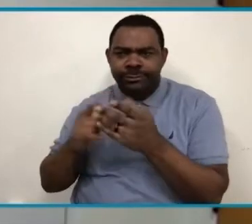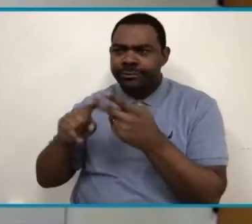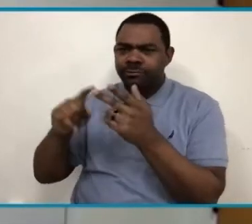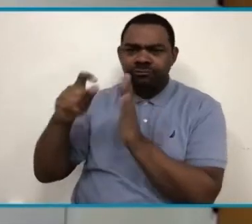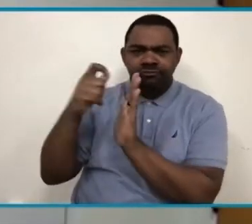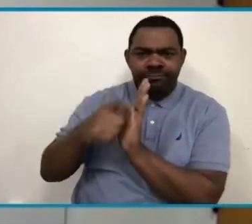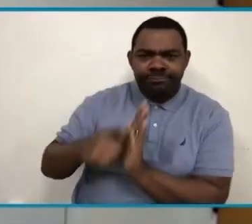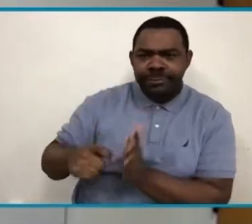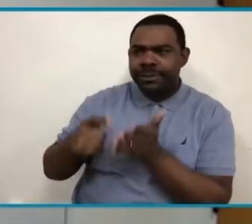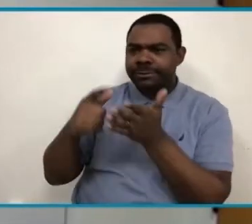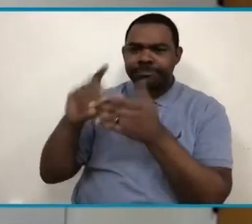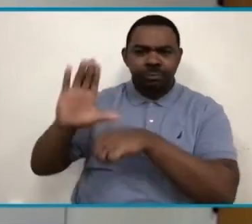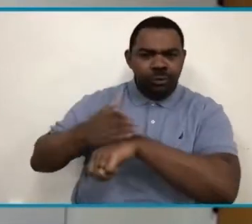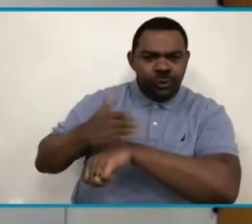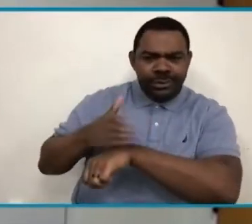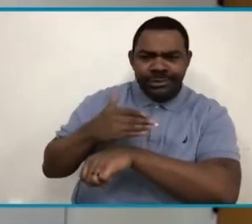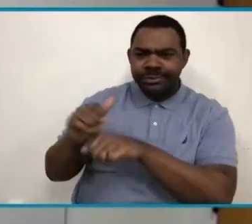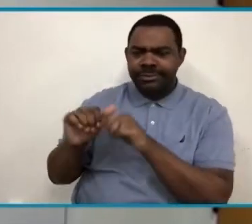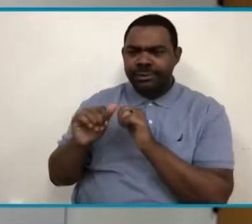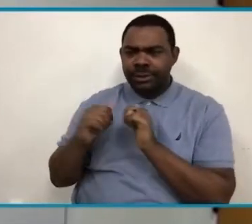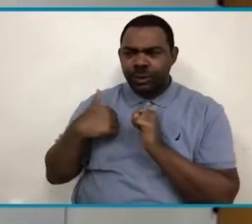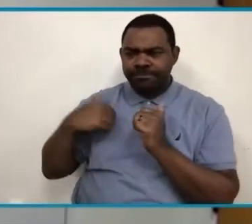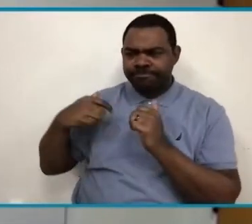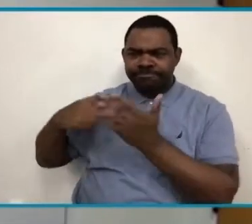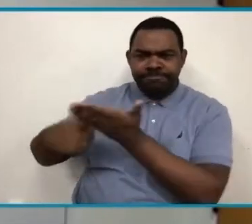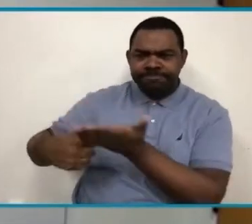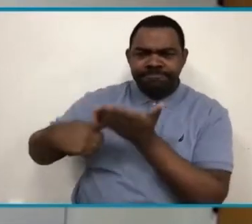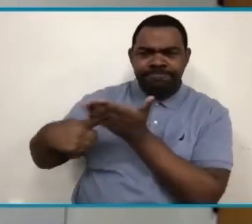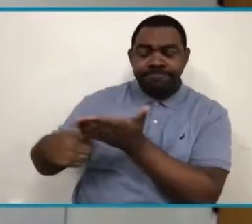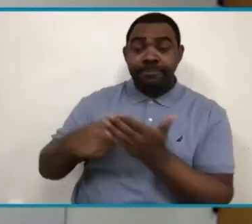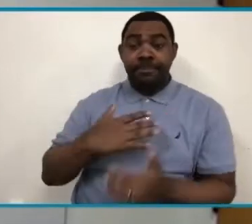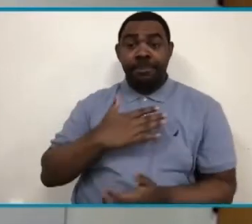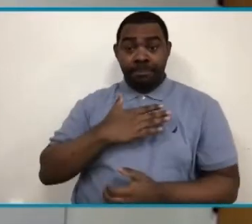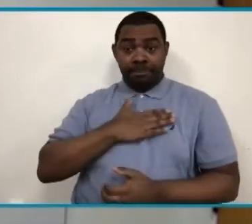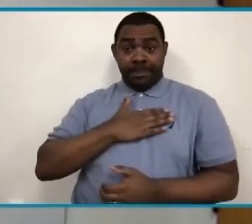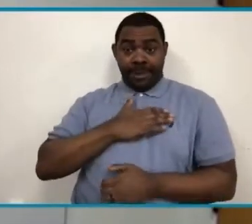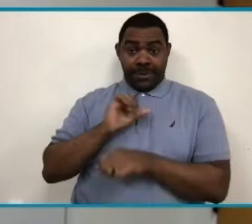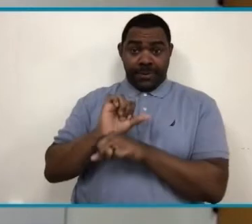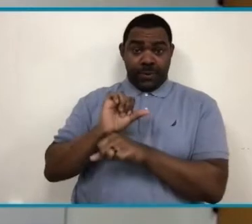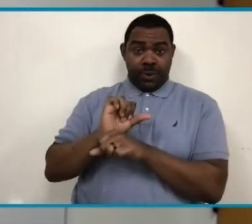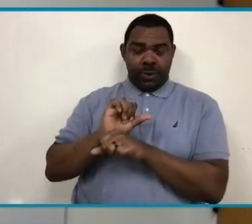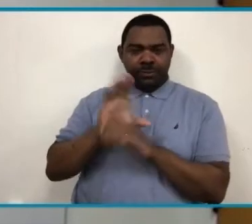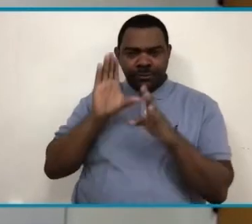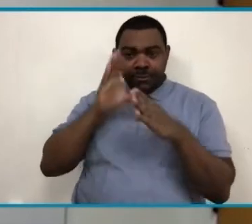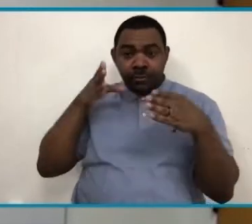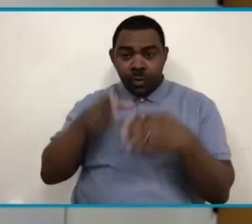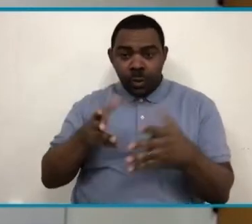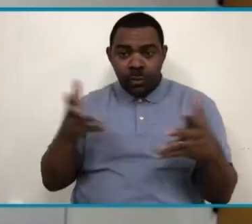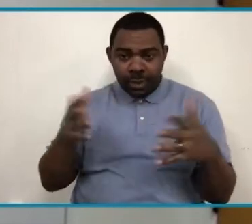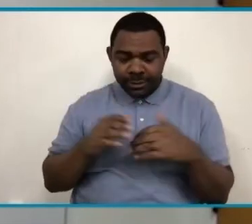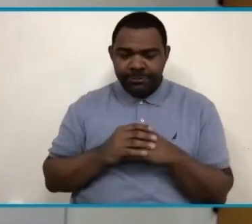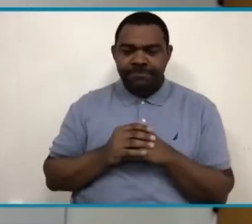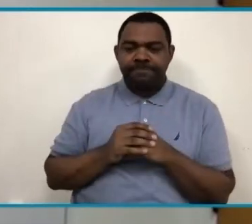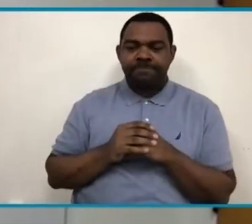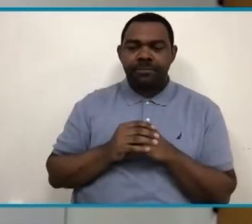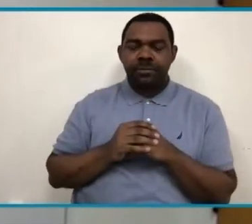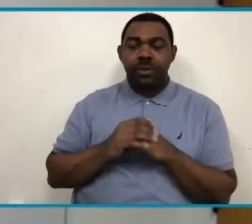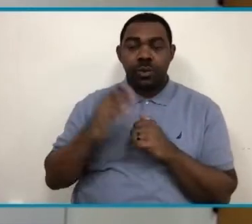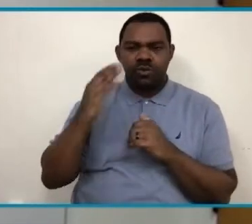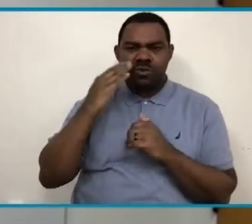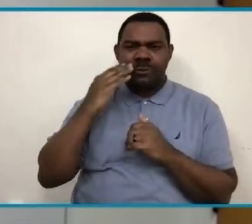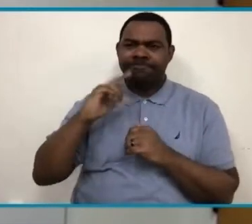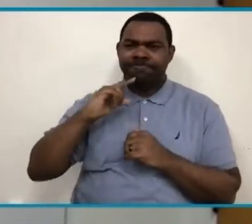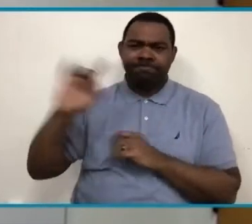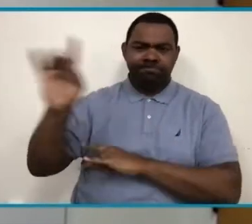And my work has been in mechanisms of traumatic brain injury effects on neuroplasticity and